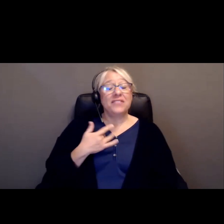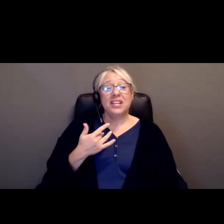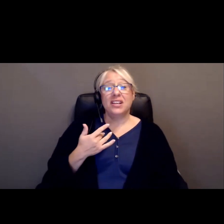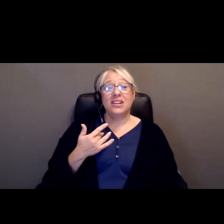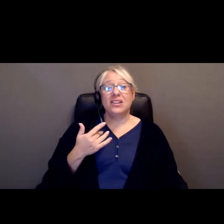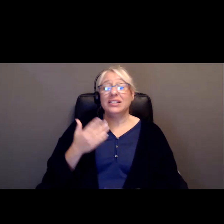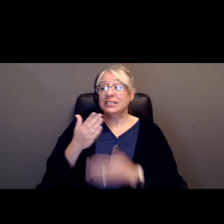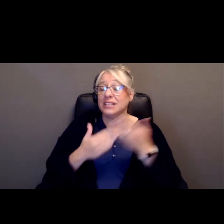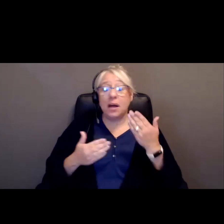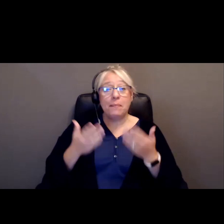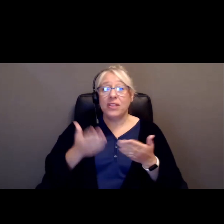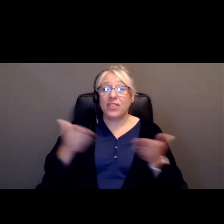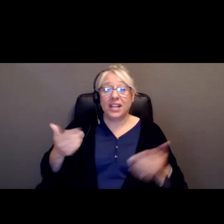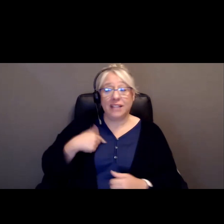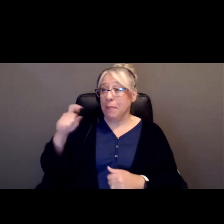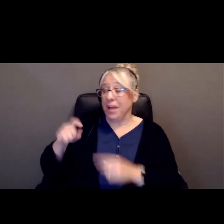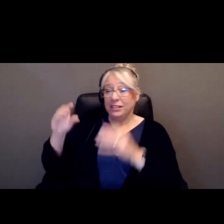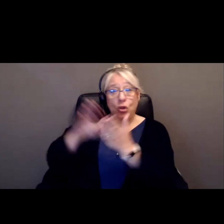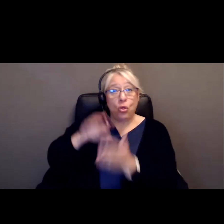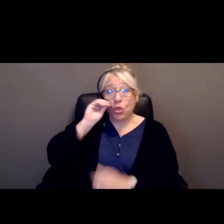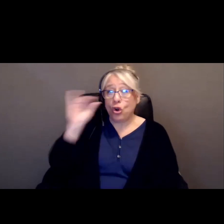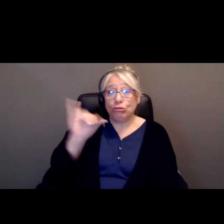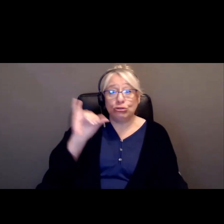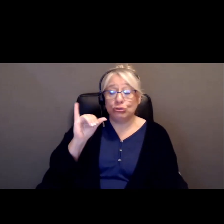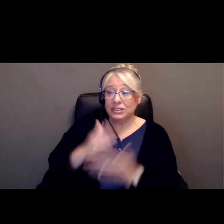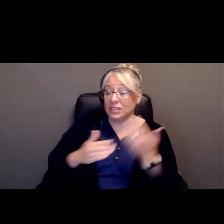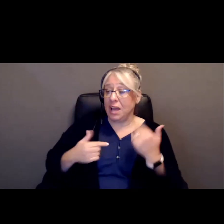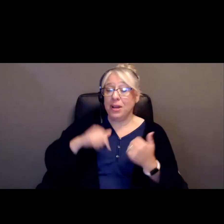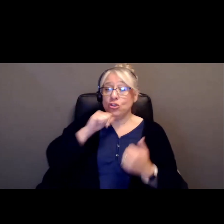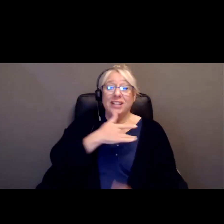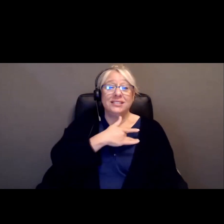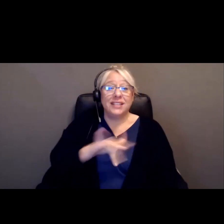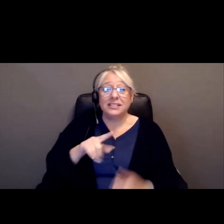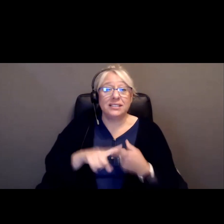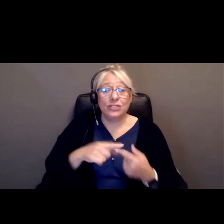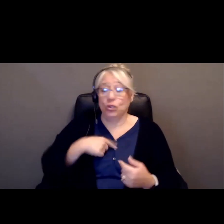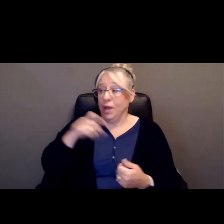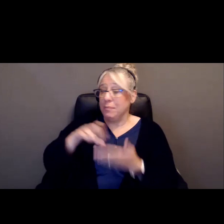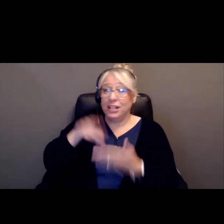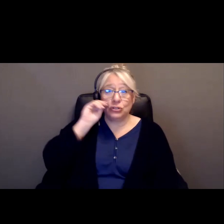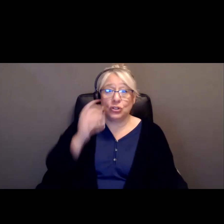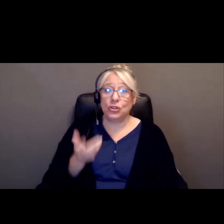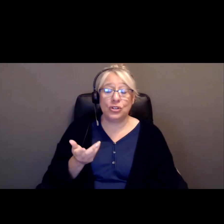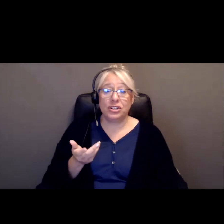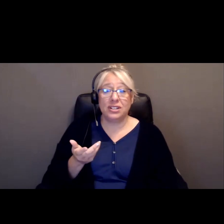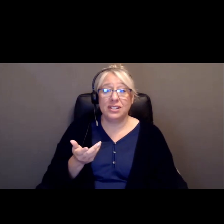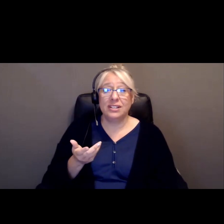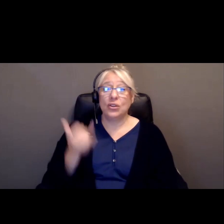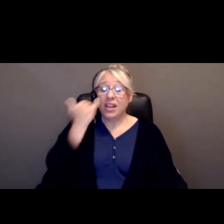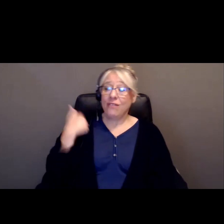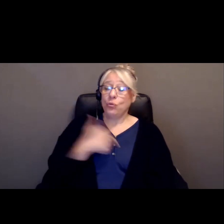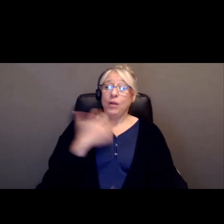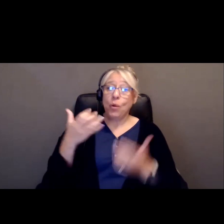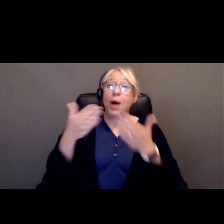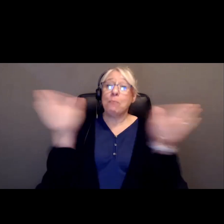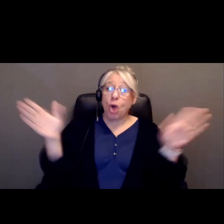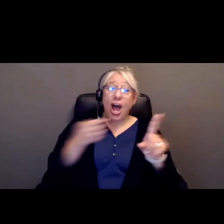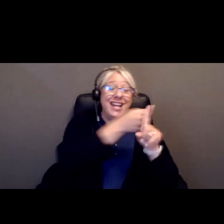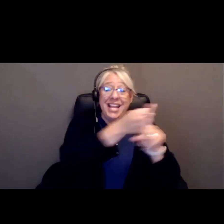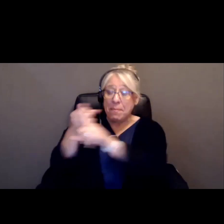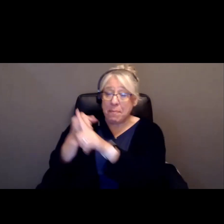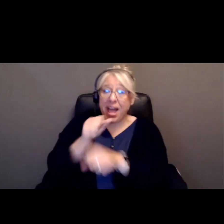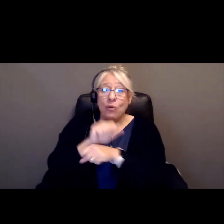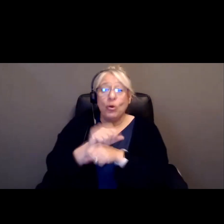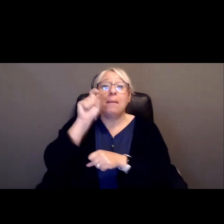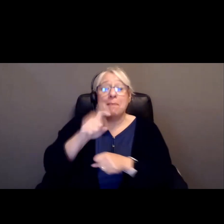educated about. So, if we want to do broad impact work, we need to try and think broadly and try and